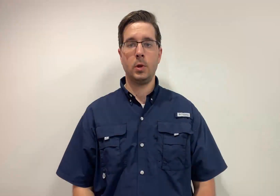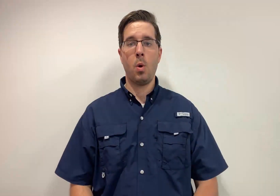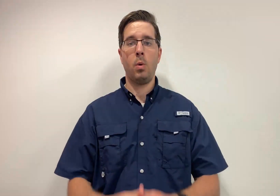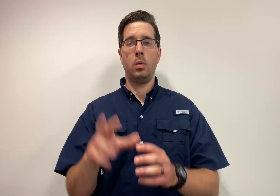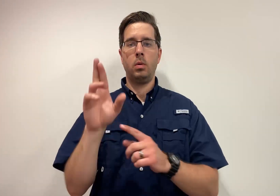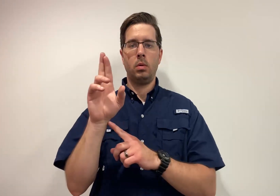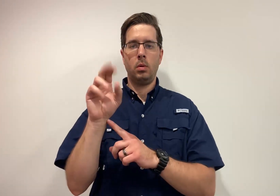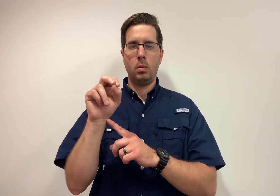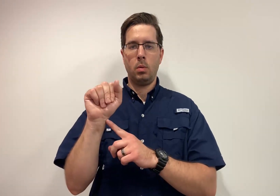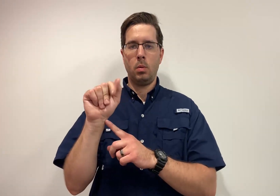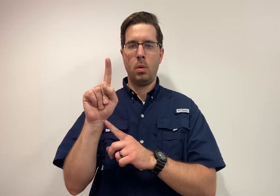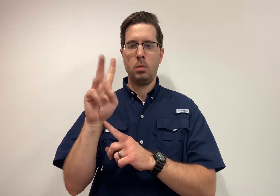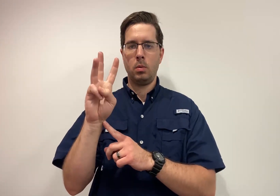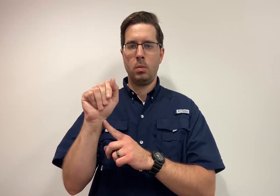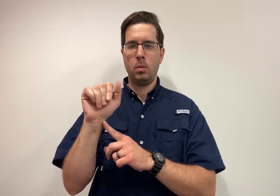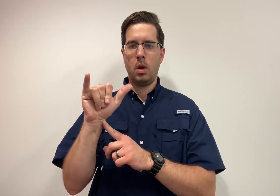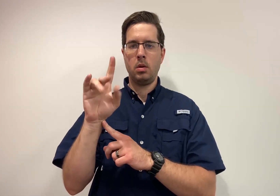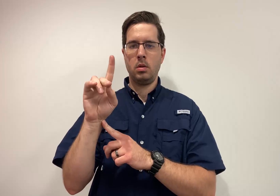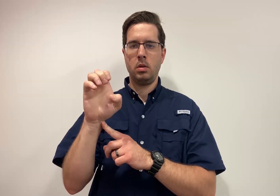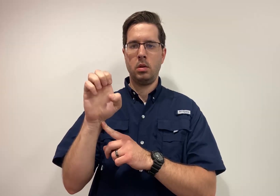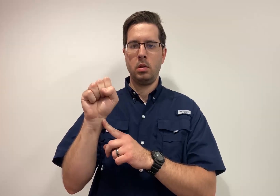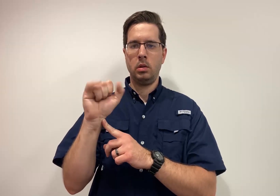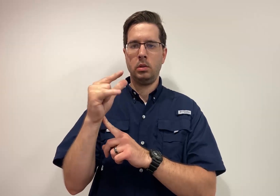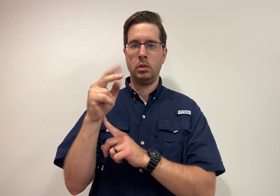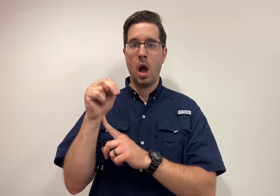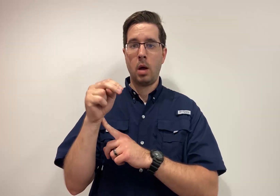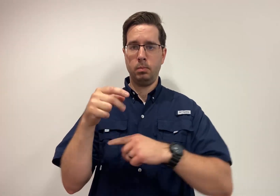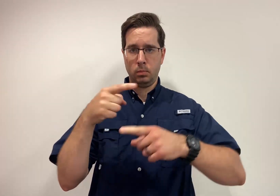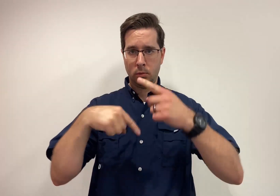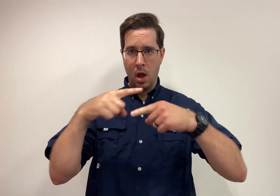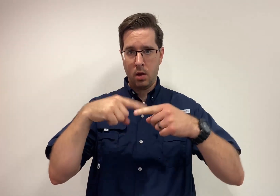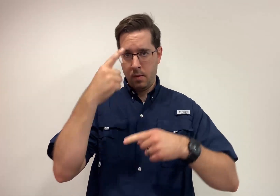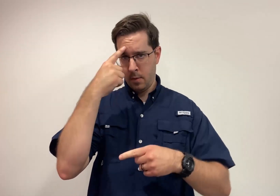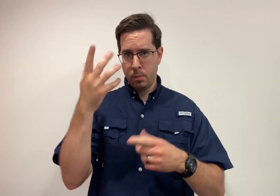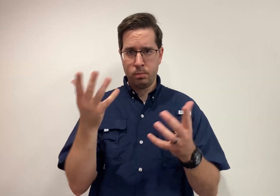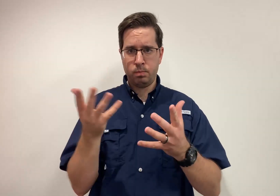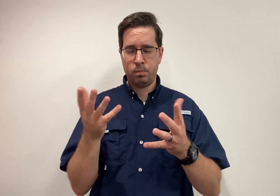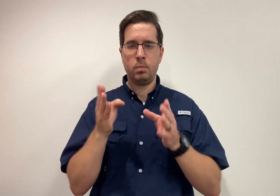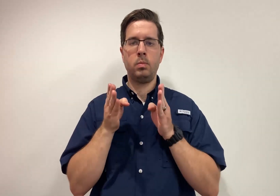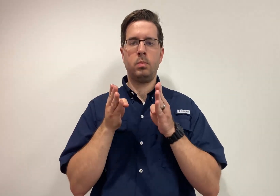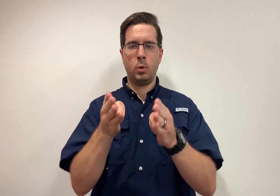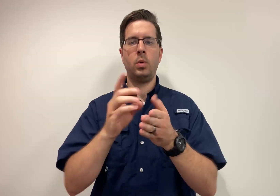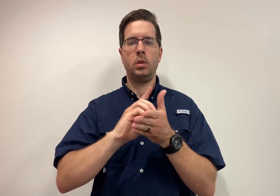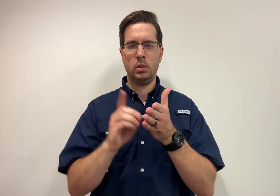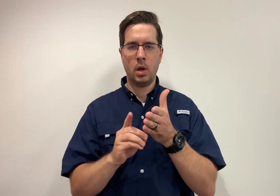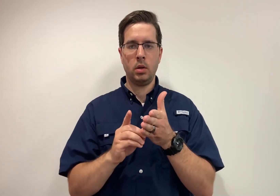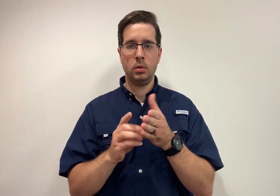The sign for “Roadway Design” is this.